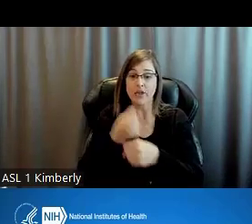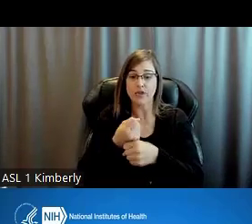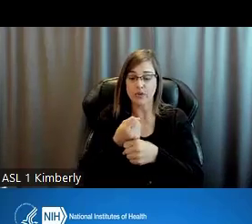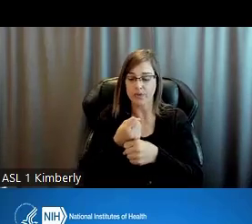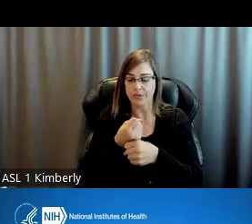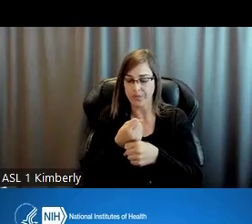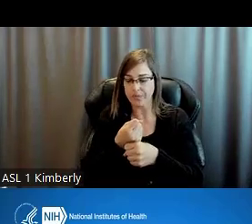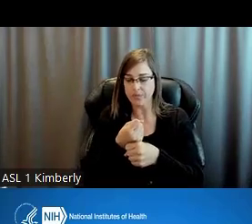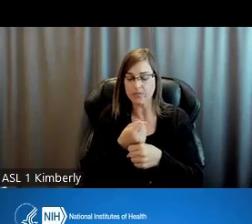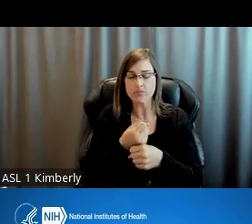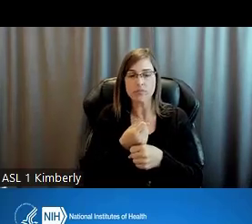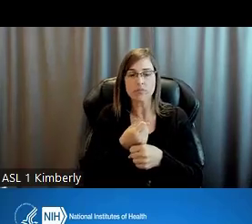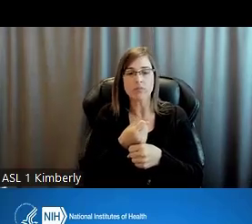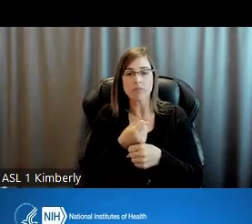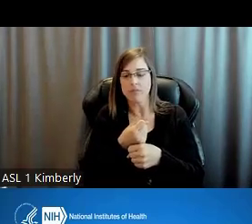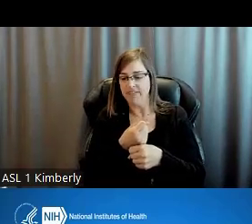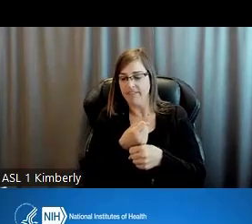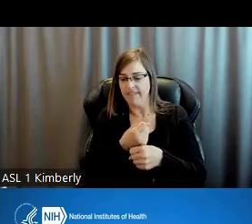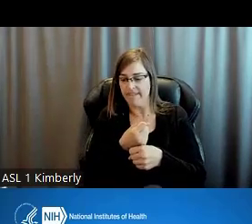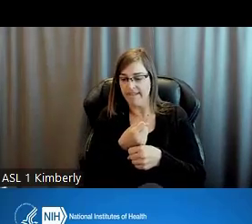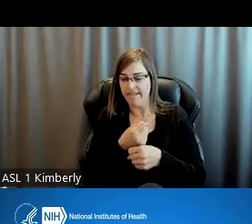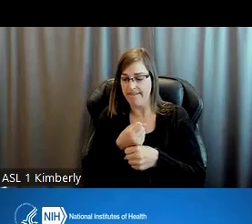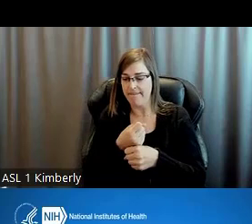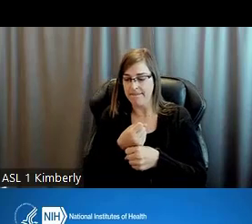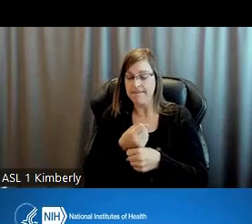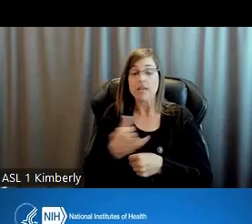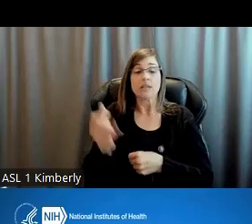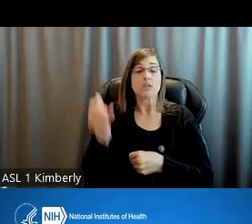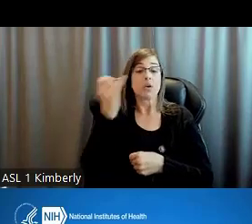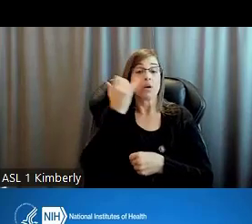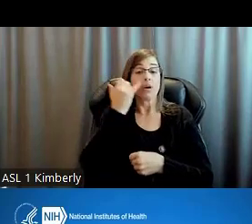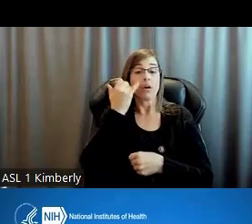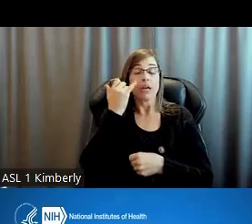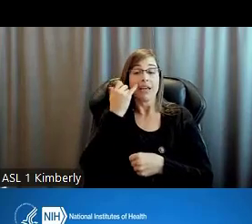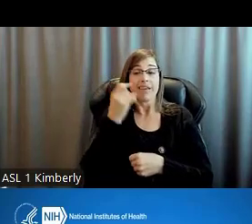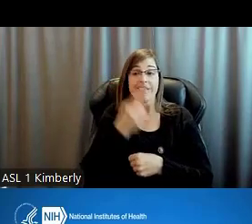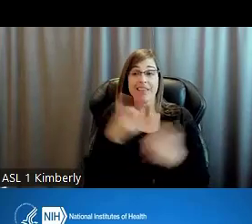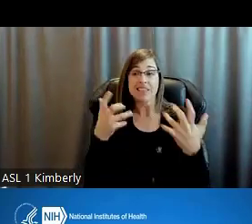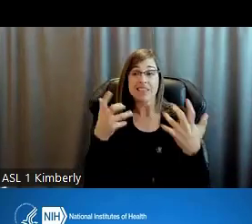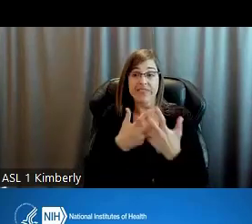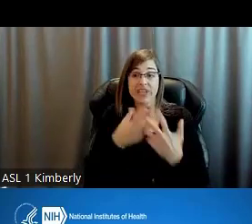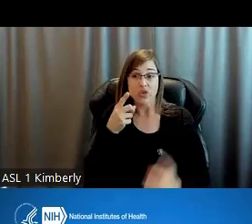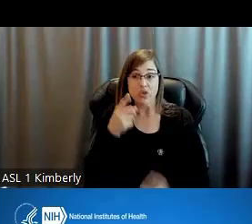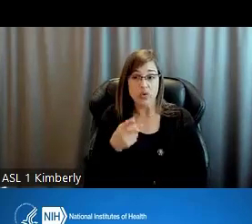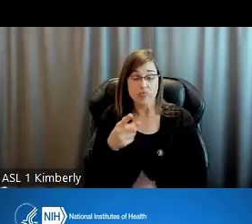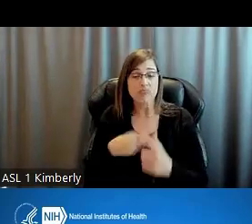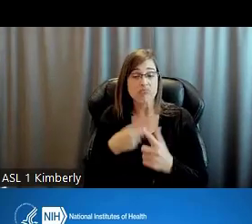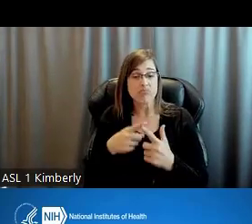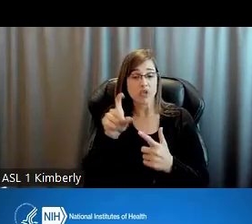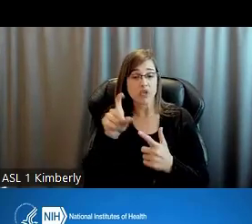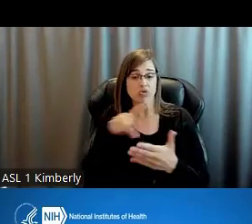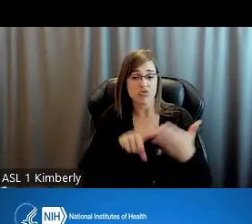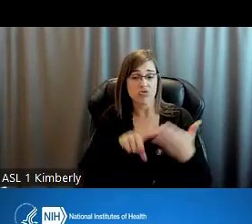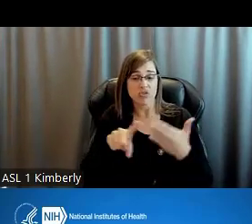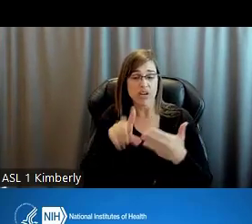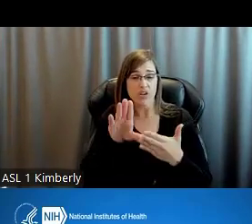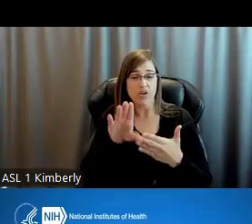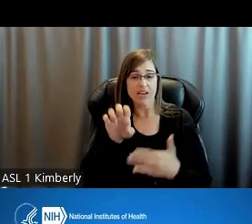So if you .. . If this fits you, then you should check your eRA Commons profile